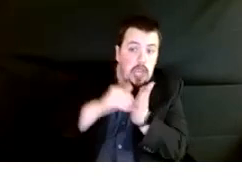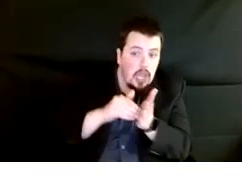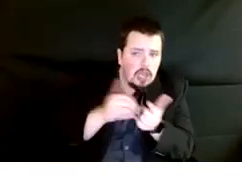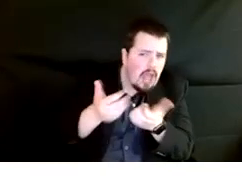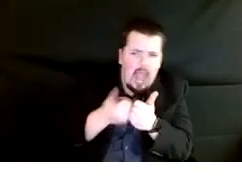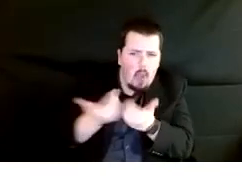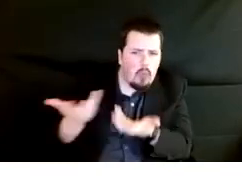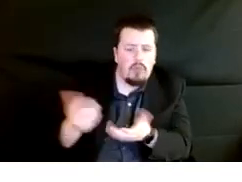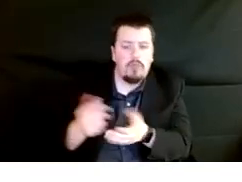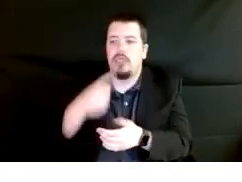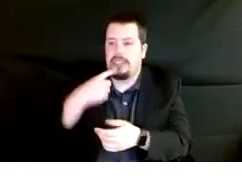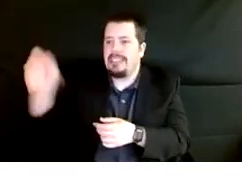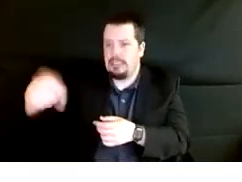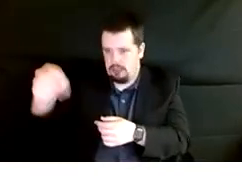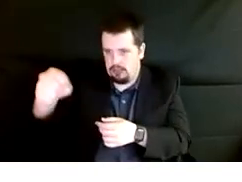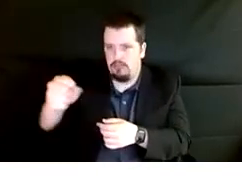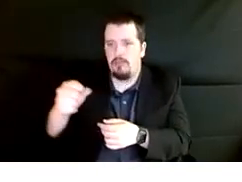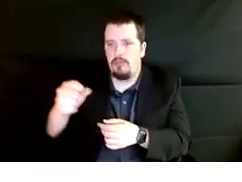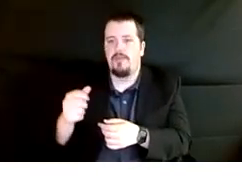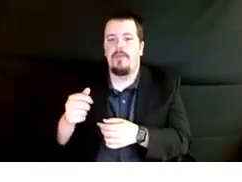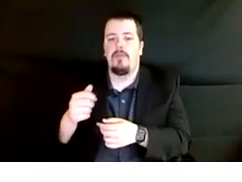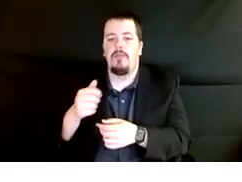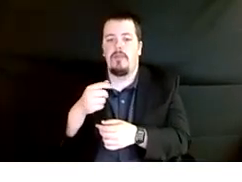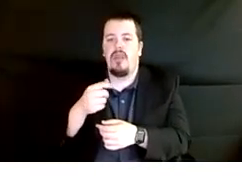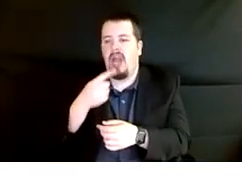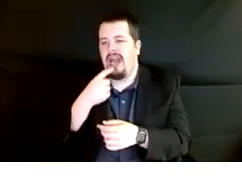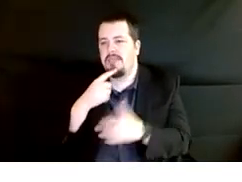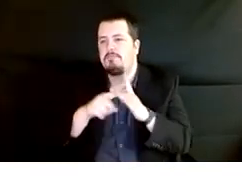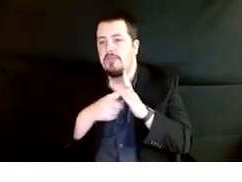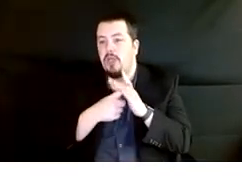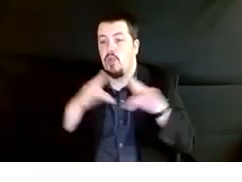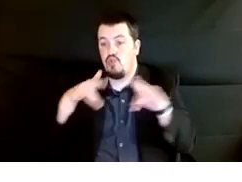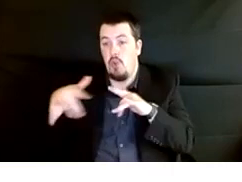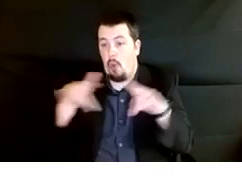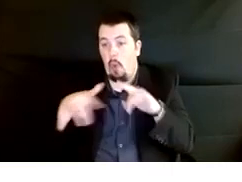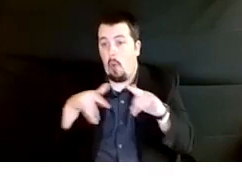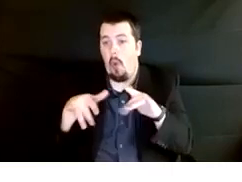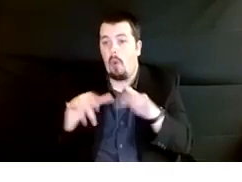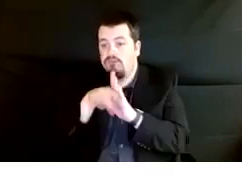uh yes and um I as I said at the beginning we are recording it uh we will get make sure